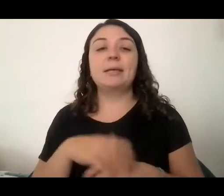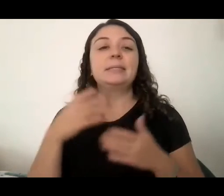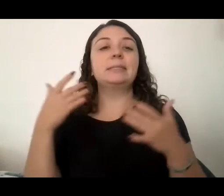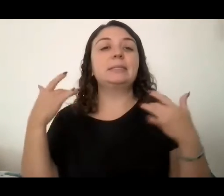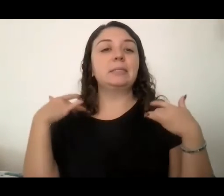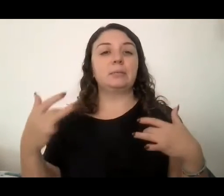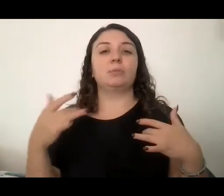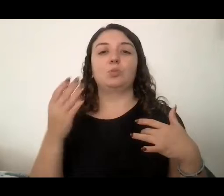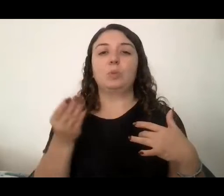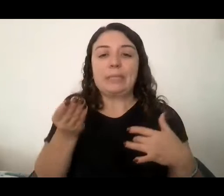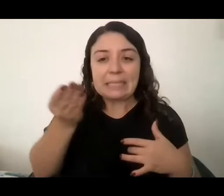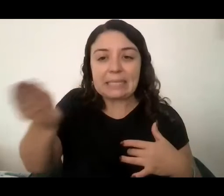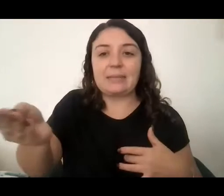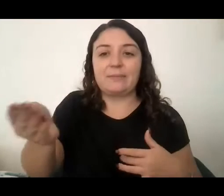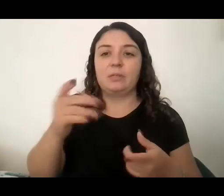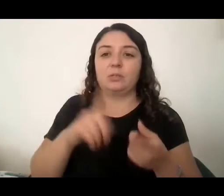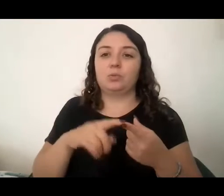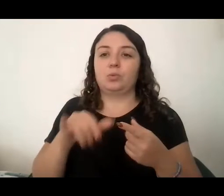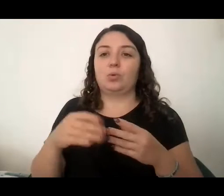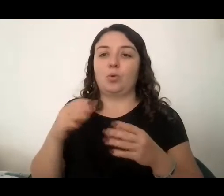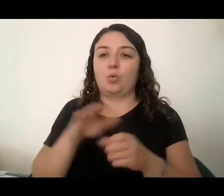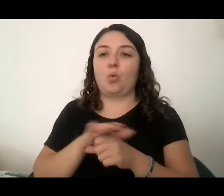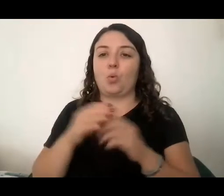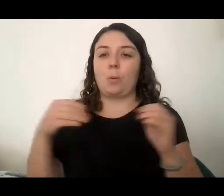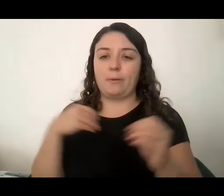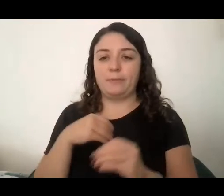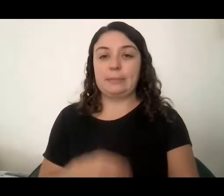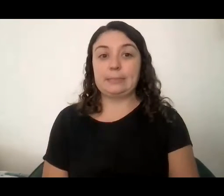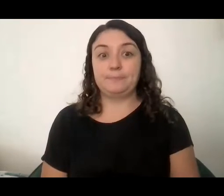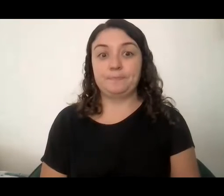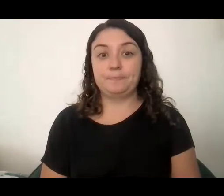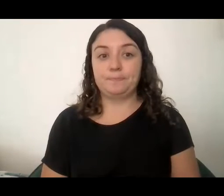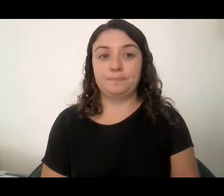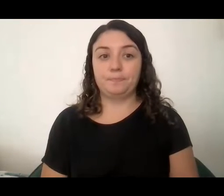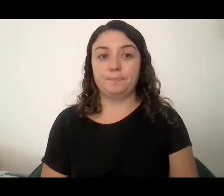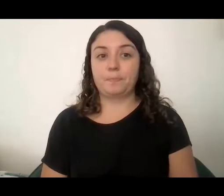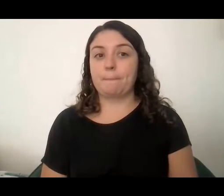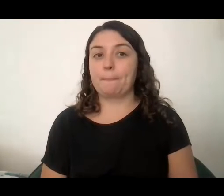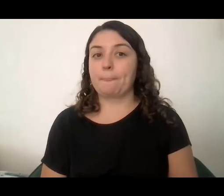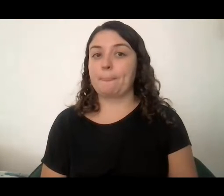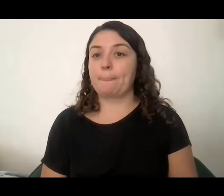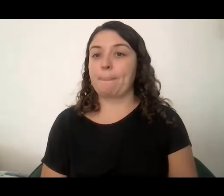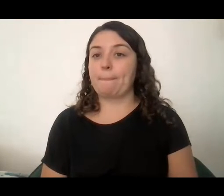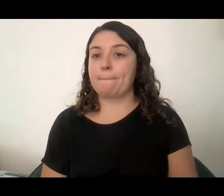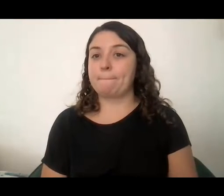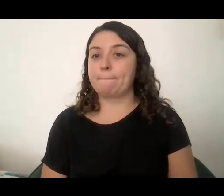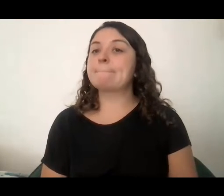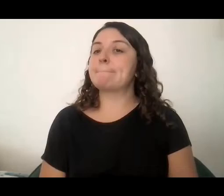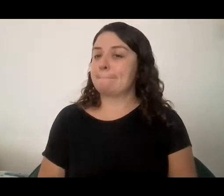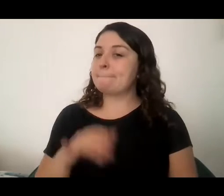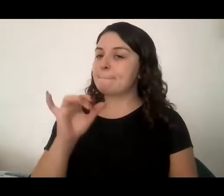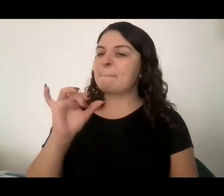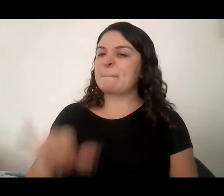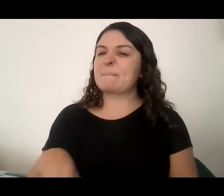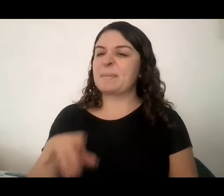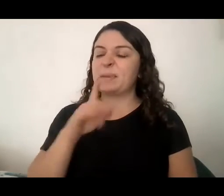something you are giving to the local office. Yeah, so that's the business tax return. That